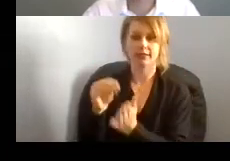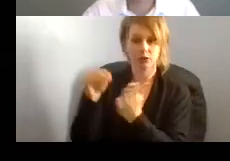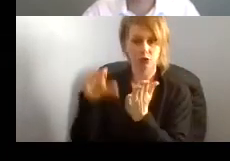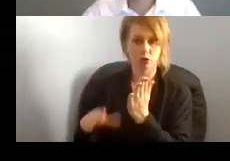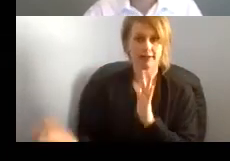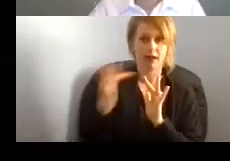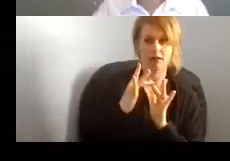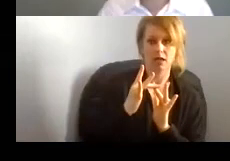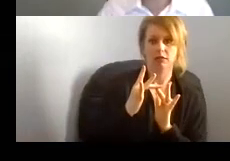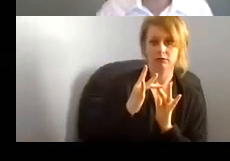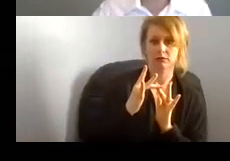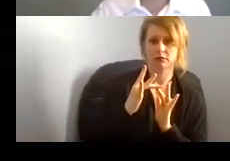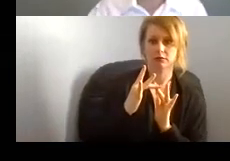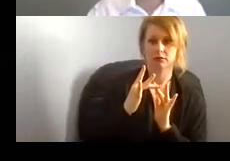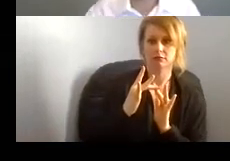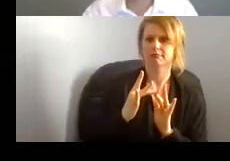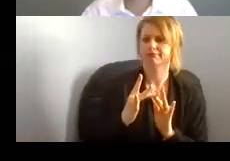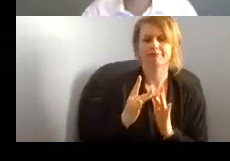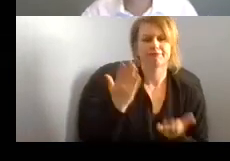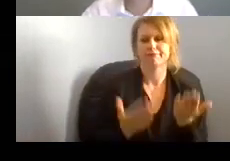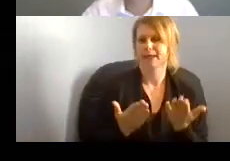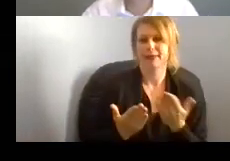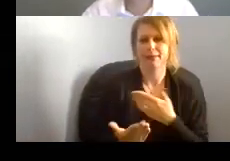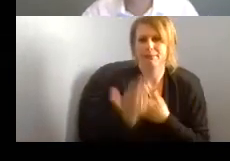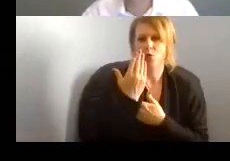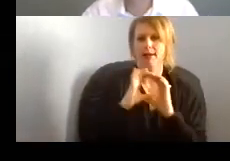me the morning of the class to let me know that either they have a family